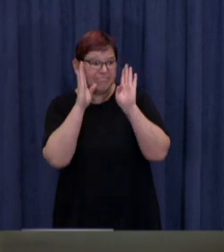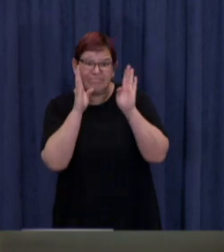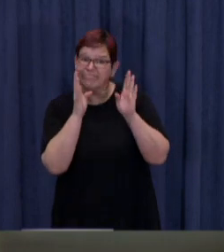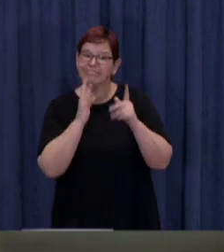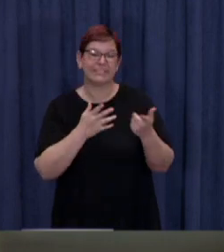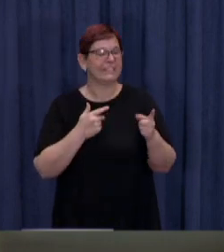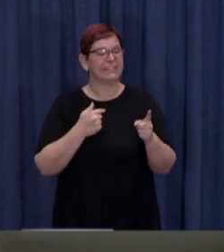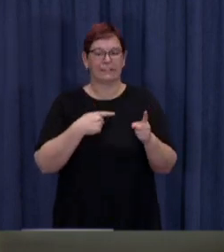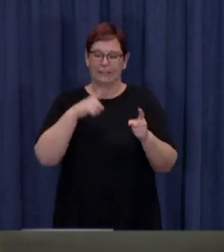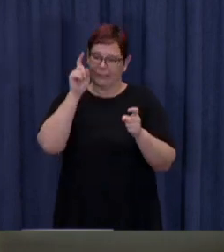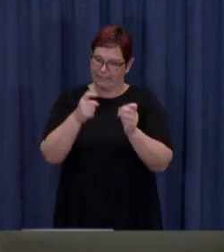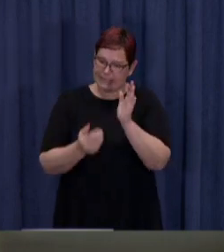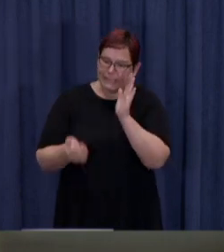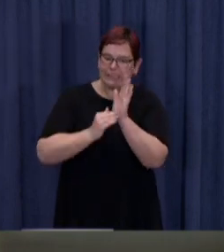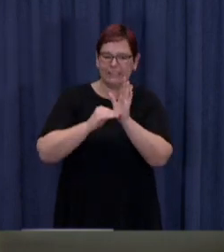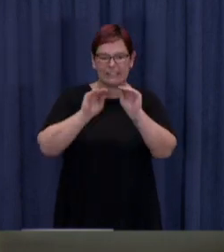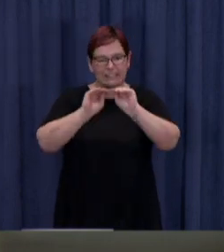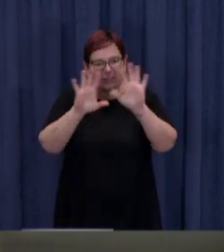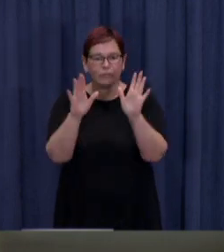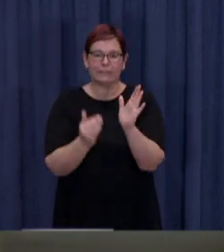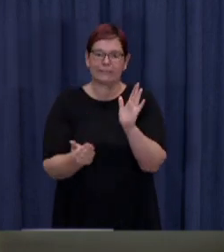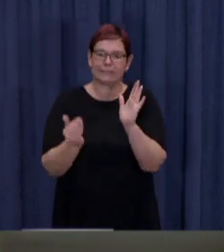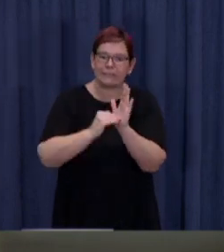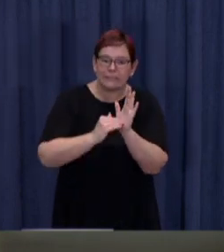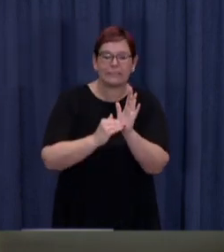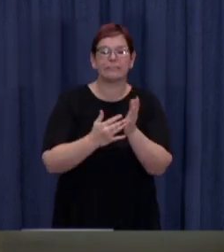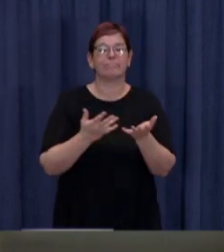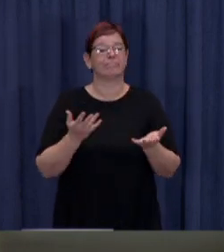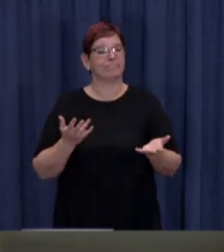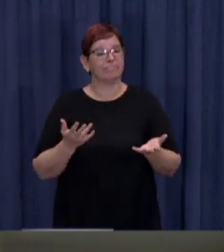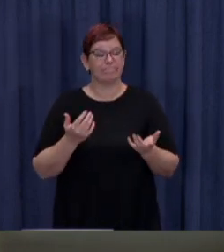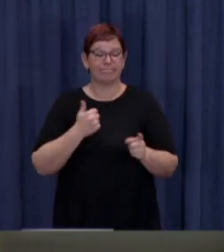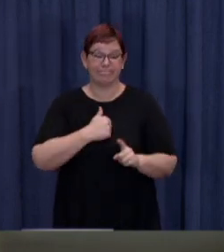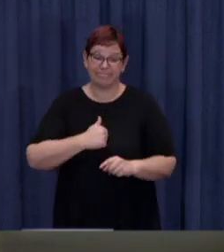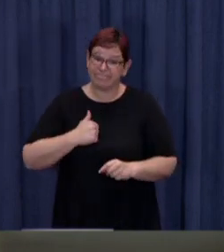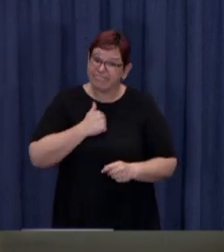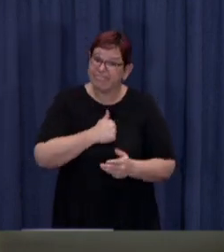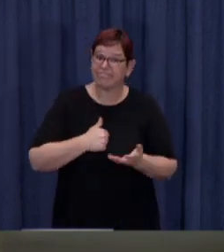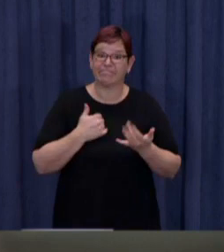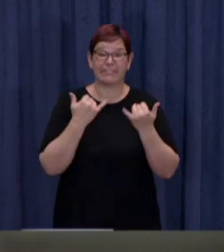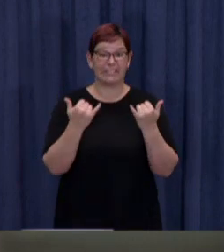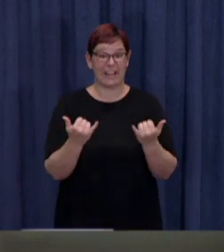that we possibly can unfortunately I'm terribly sorry just as the weather is getting a little bit better we cannot have people in close